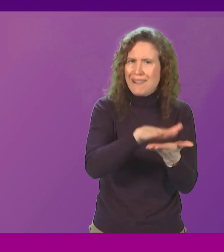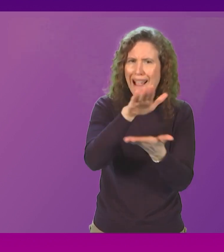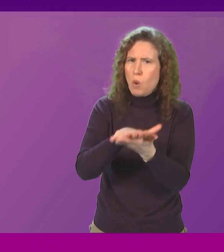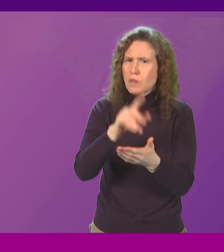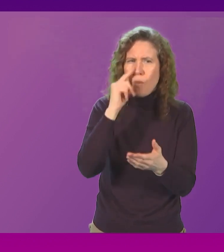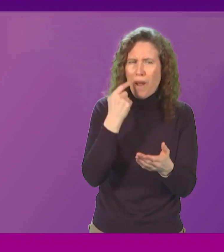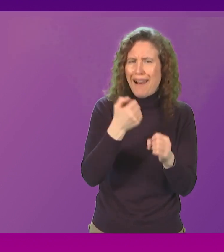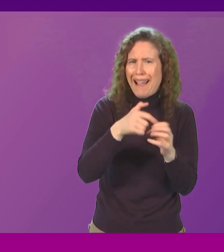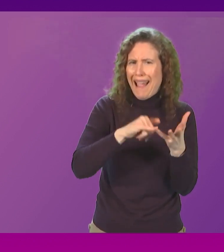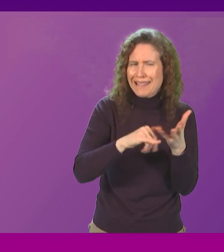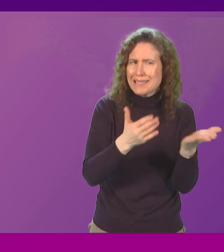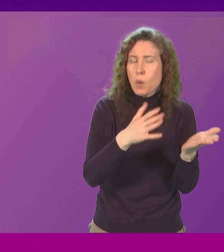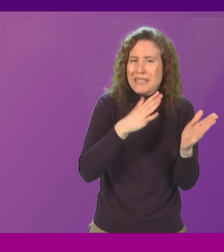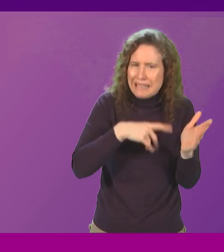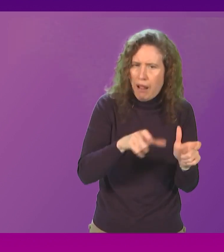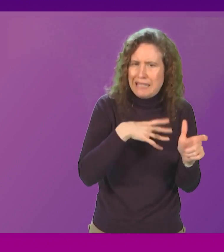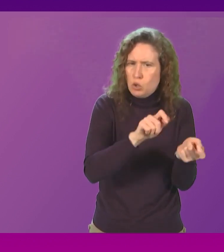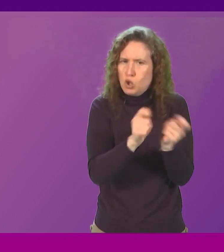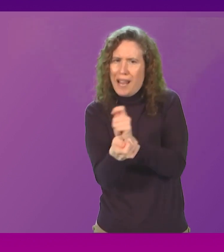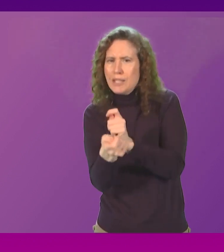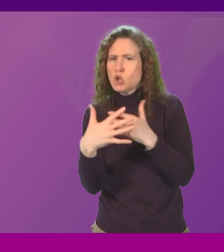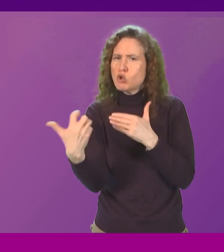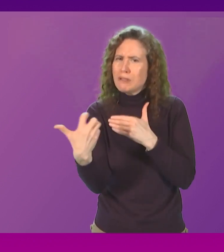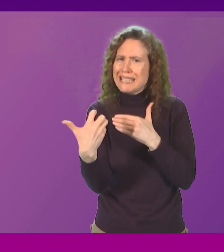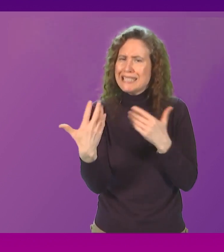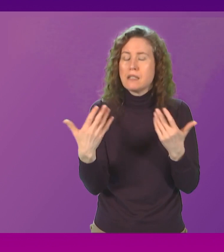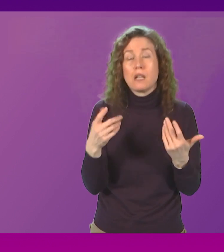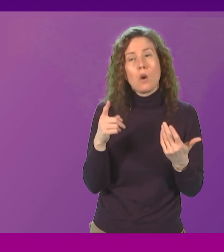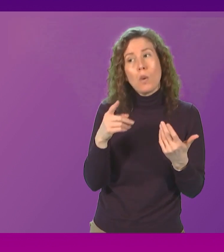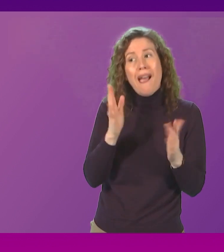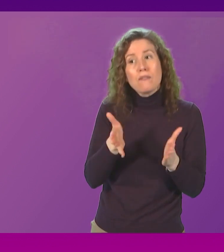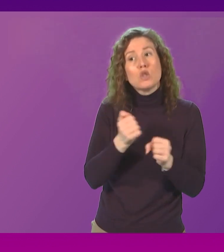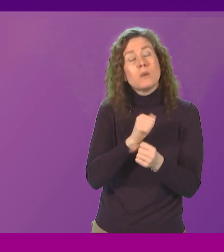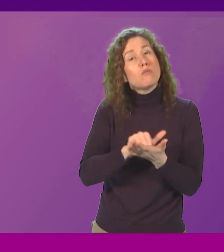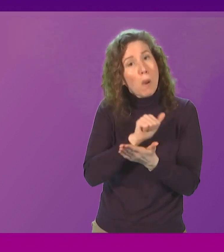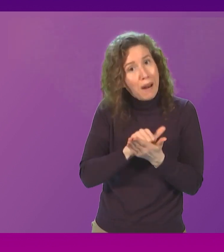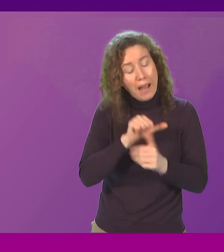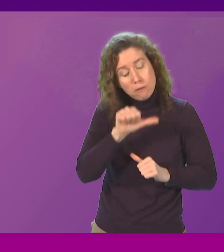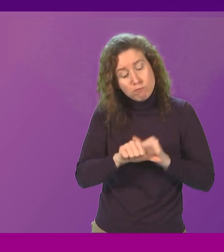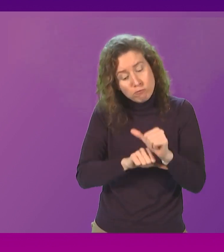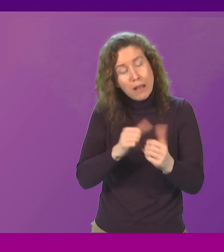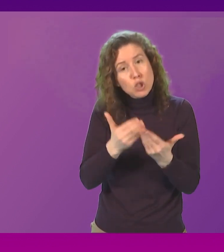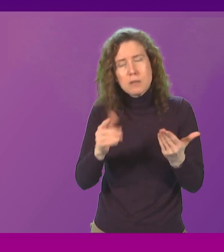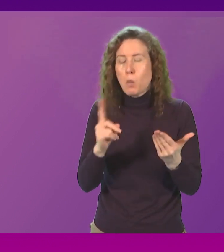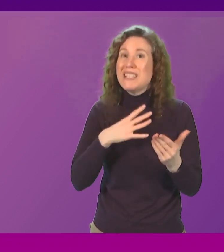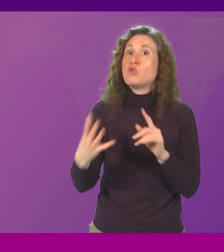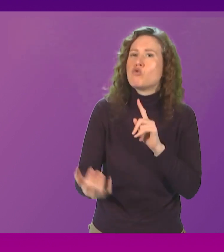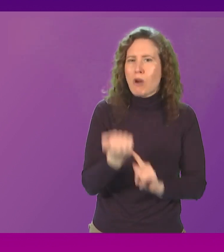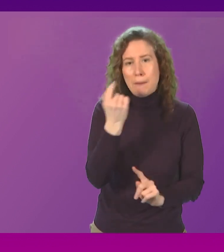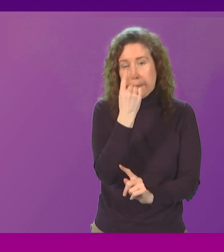We must do that in a fair and a just way, but we have the potential to do that and we should grab that potential with both hands.